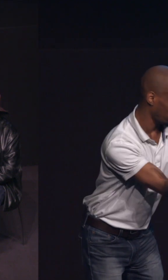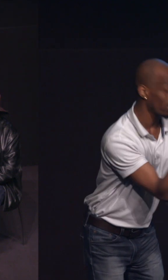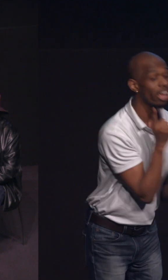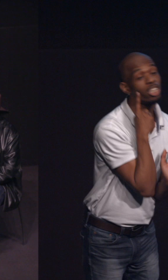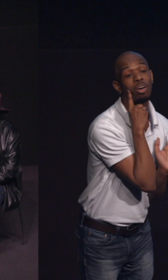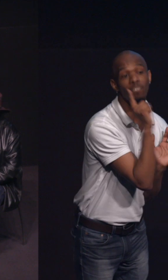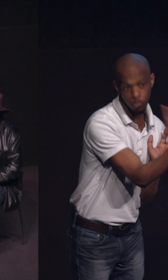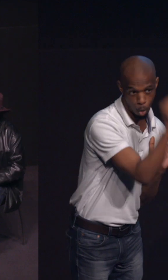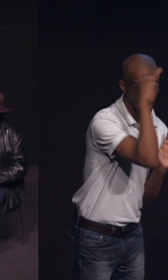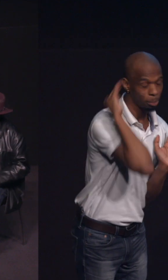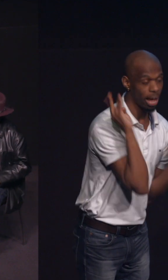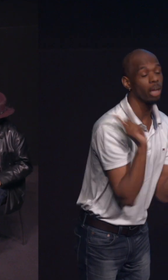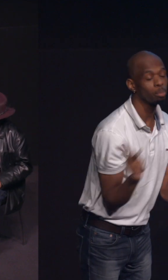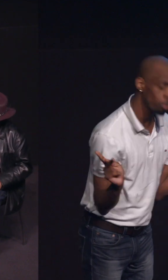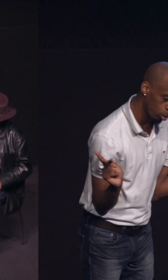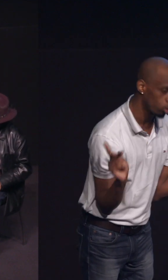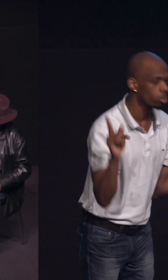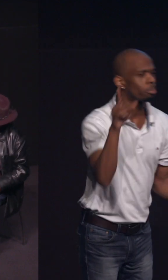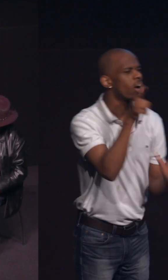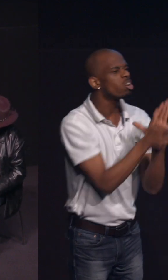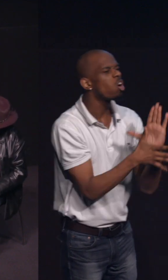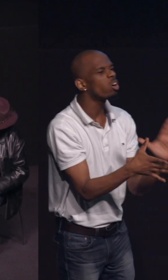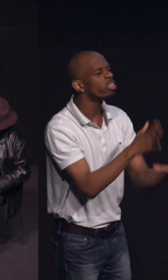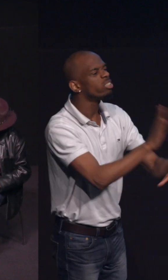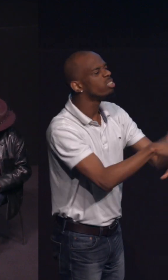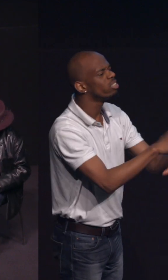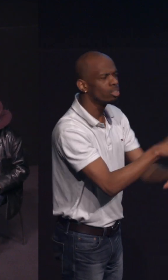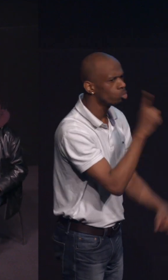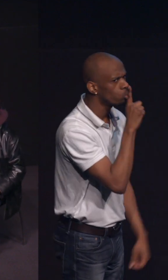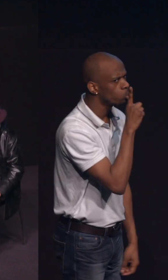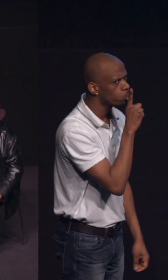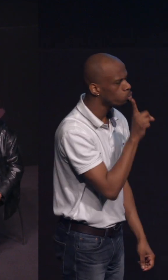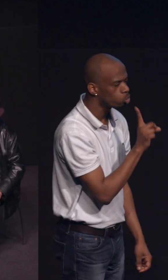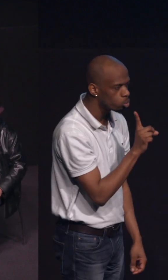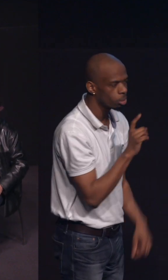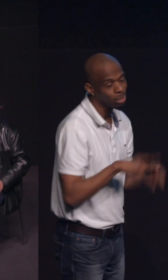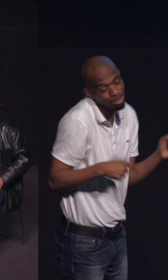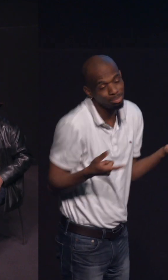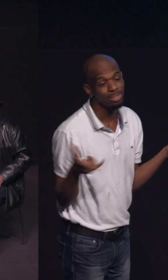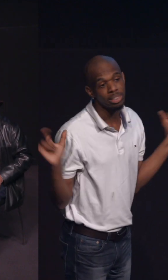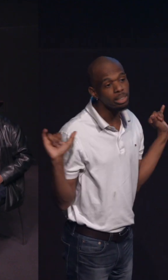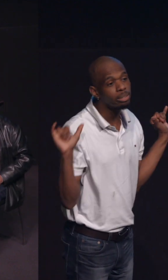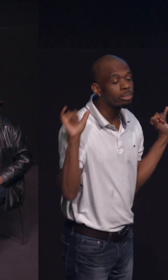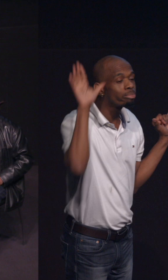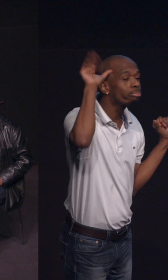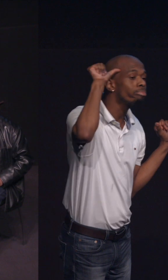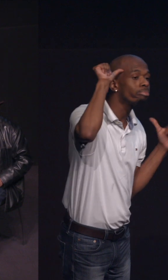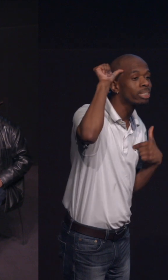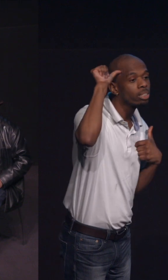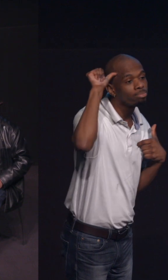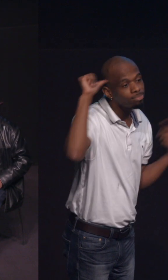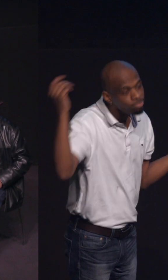But it's--Black Camp is glamping for us, by us. You can come if you have a Black person with us. Please don't tell anybody I said this.